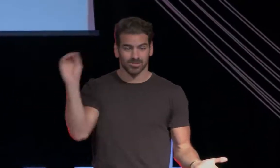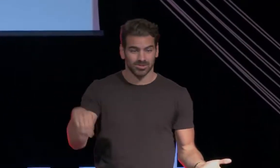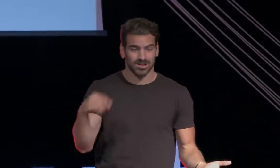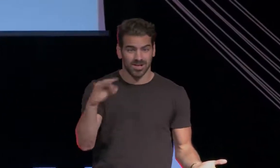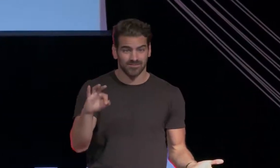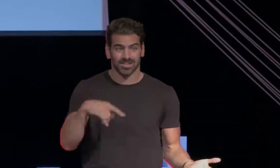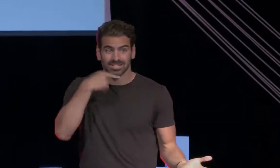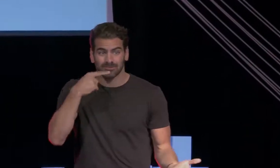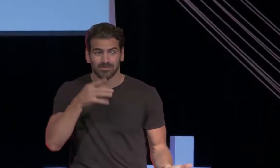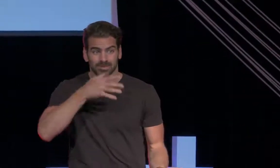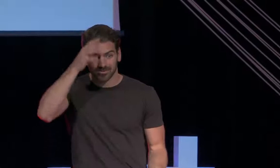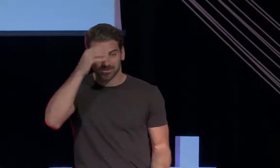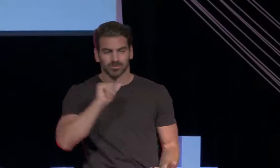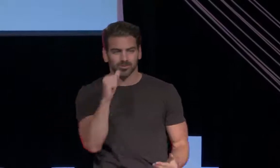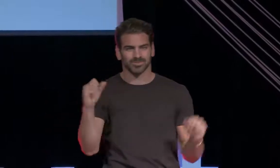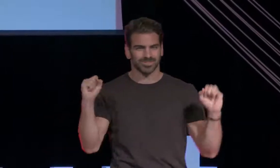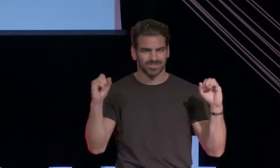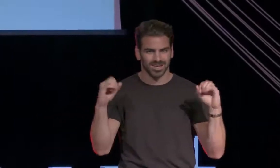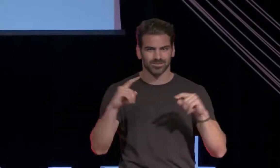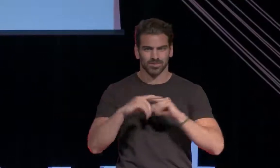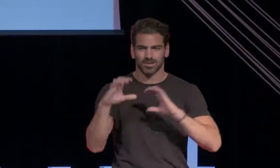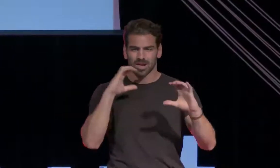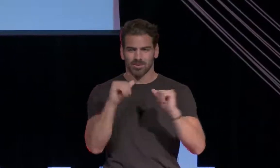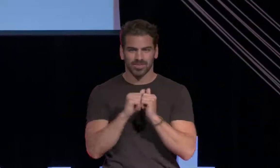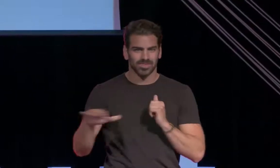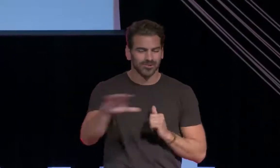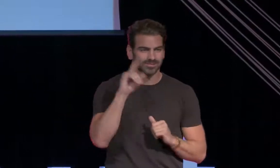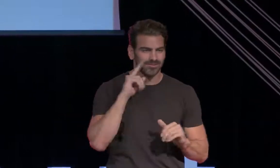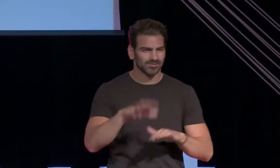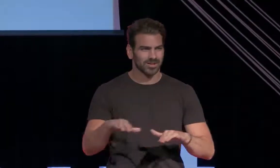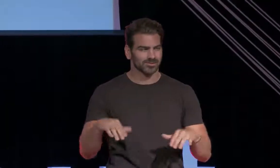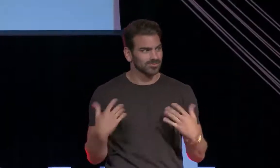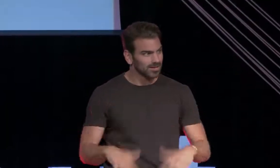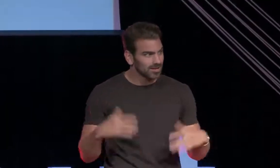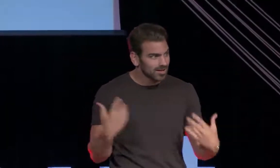i also learned that over 75 percent of hearing parents don't sign to communicate with their